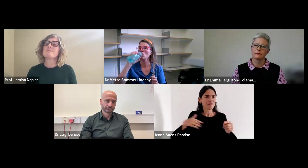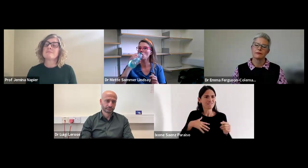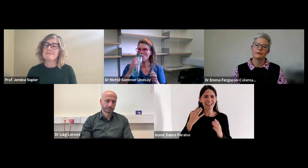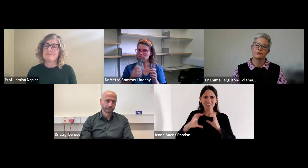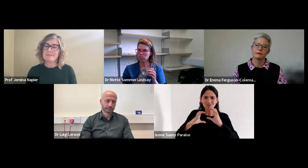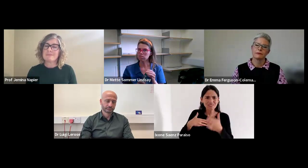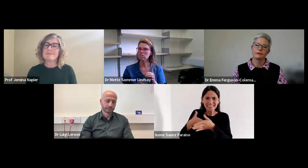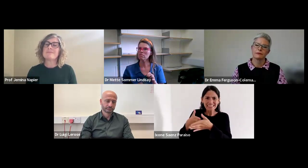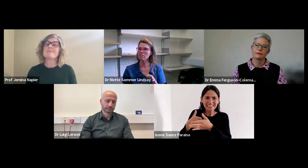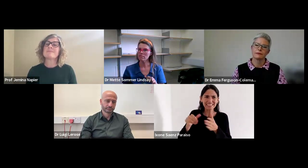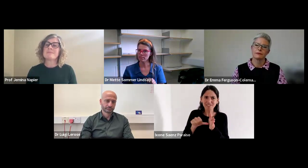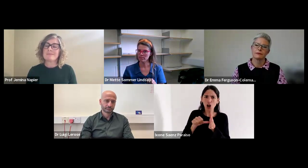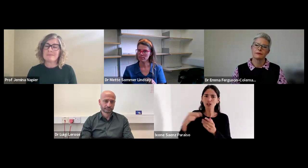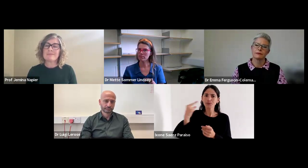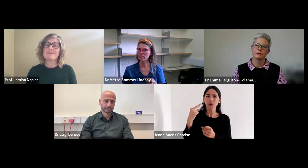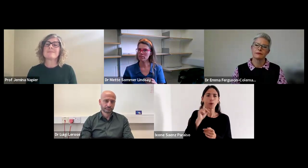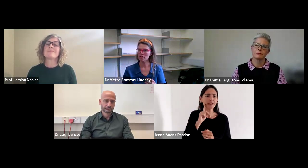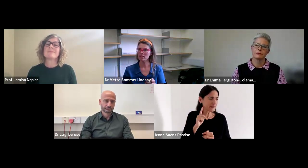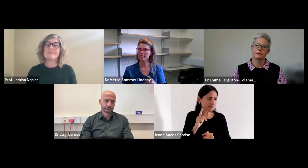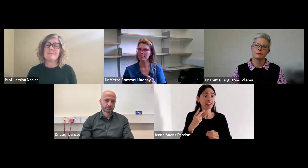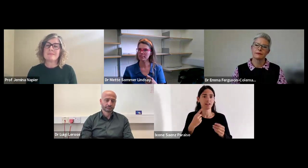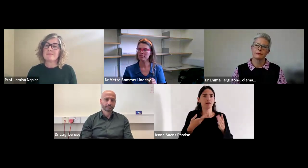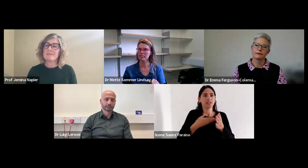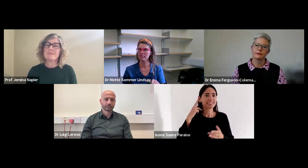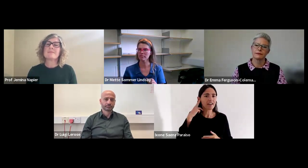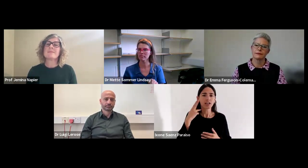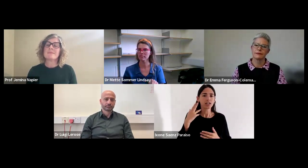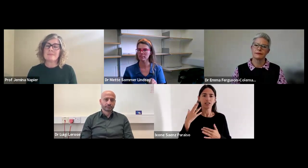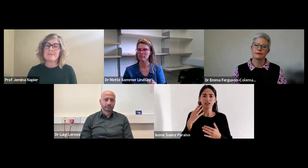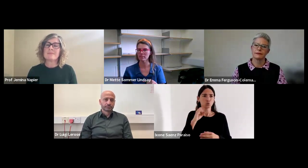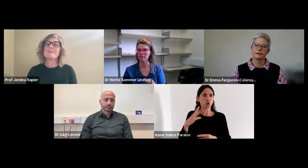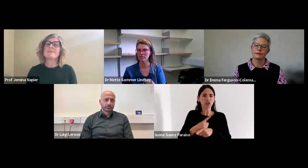different ethnicities, different cultures and often communication could be tricky.